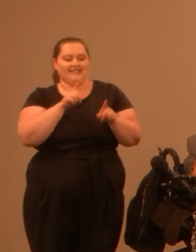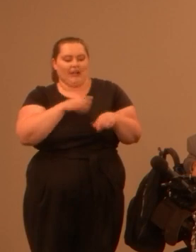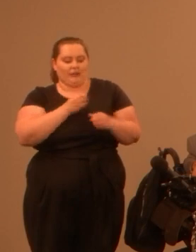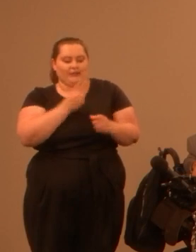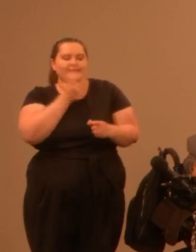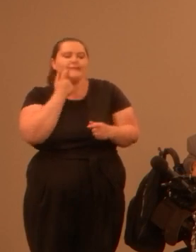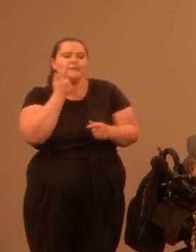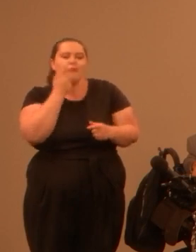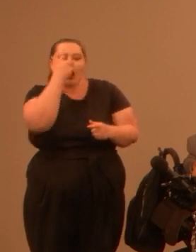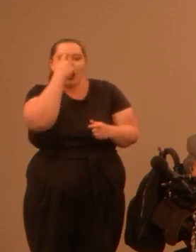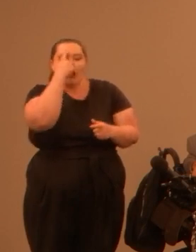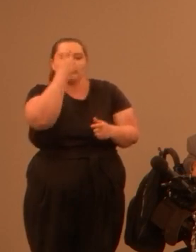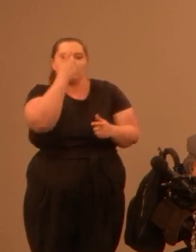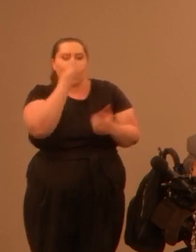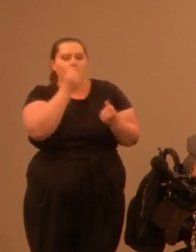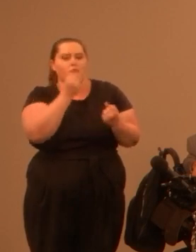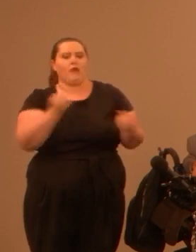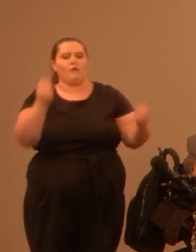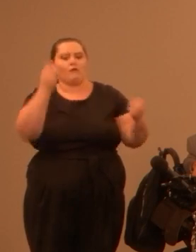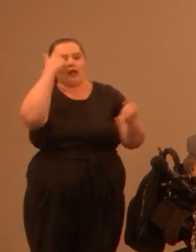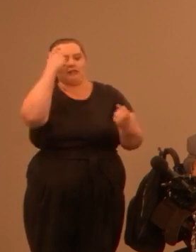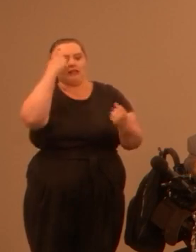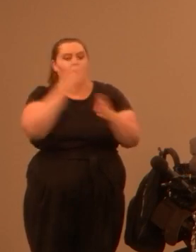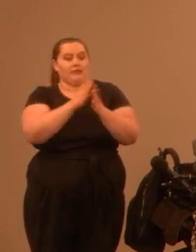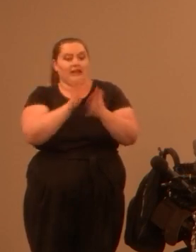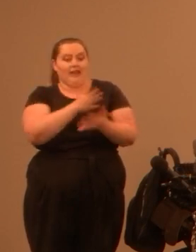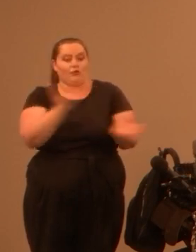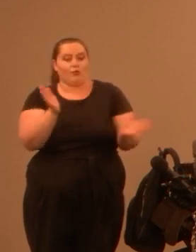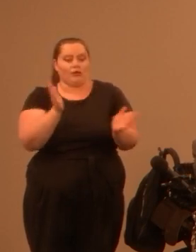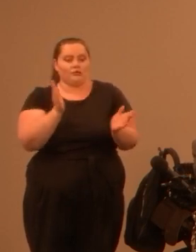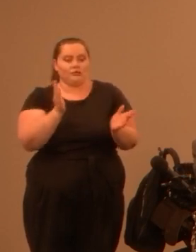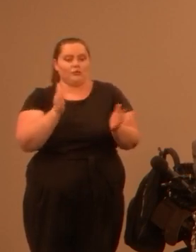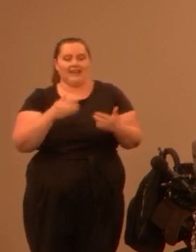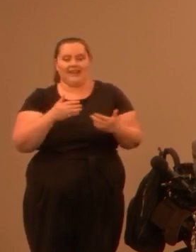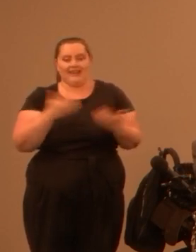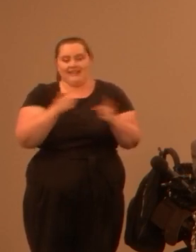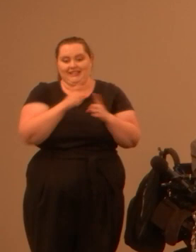regardless of physical ability, can enjoy the quintessential West Australian